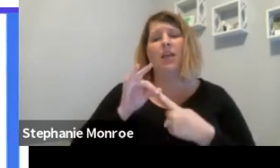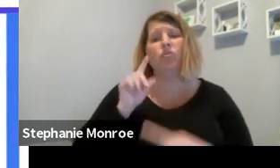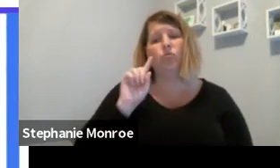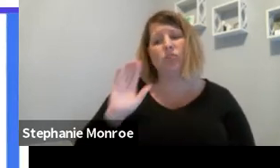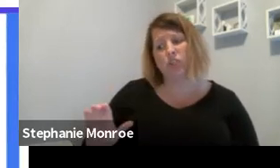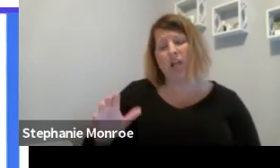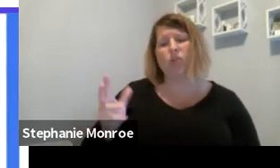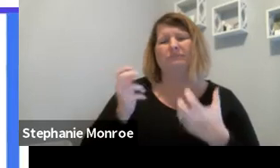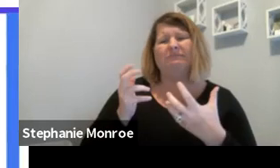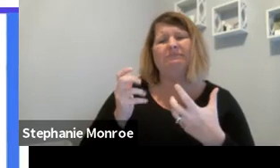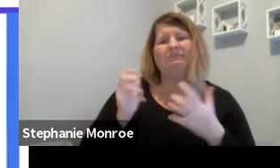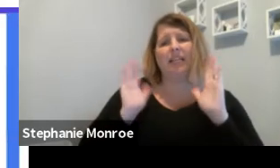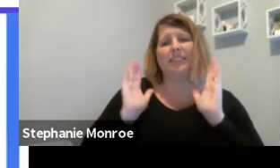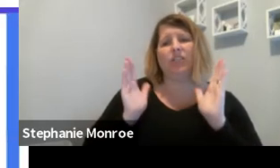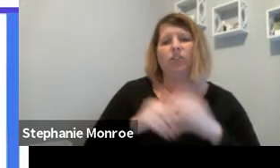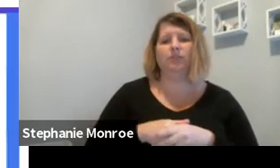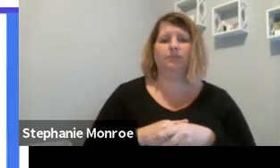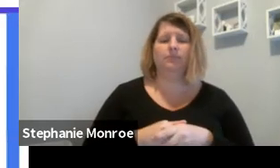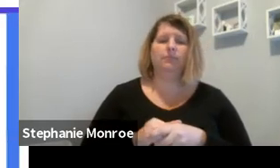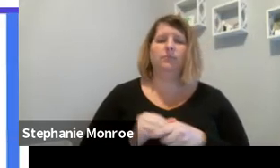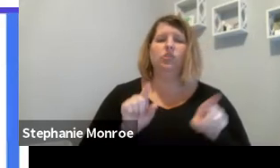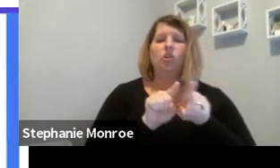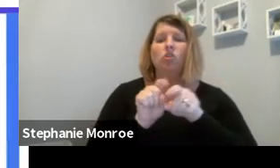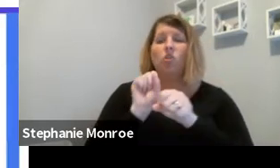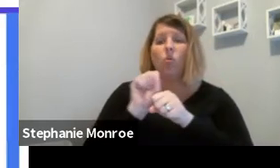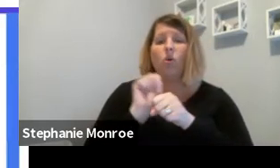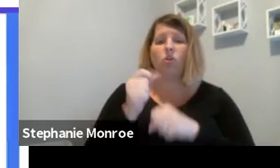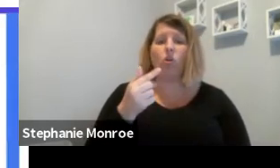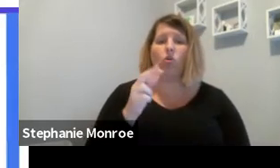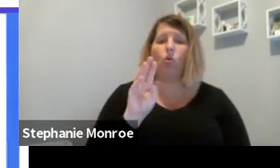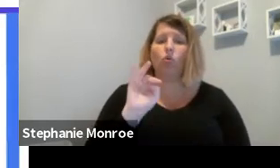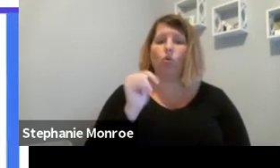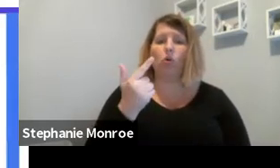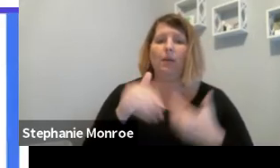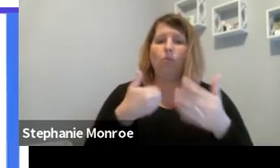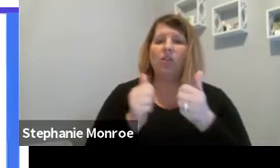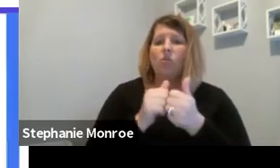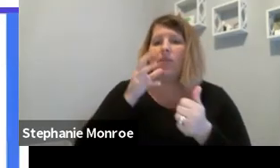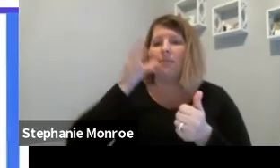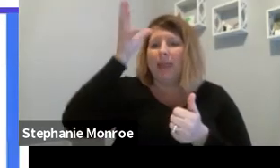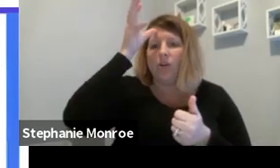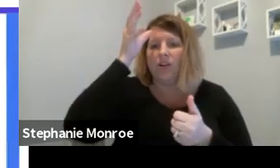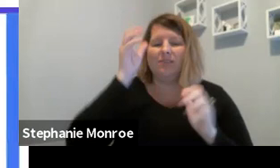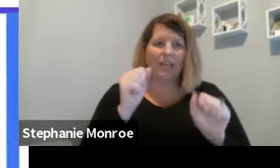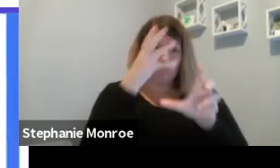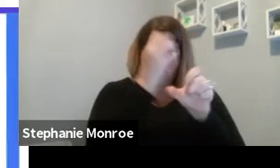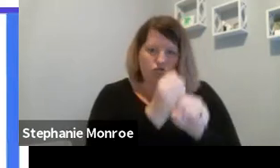She also worked on her grooming process with my parents. They could always trust her. They knew they could.